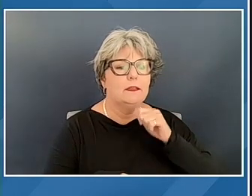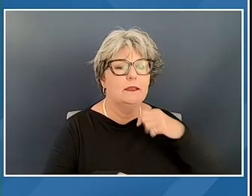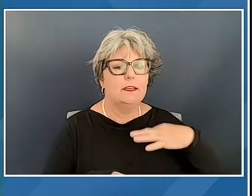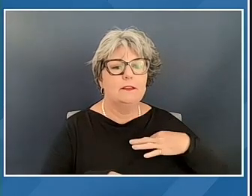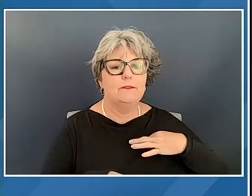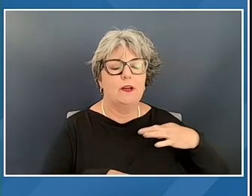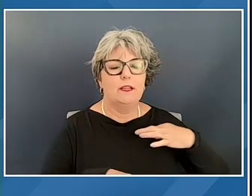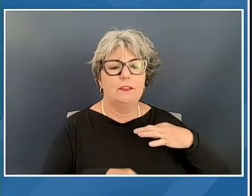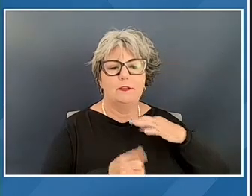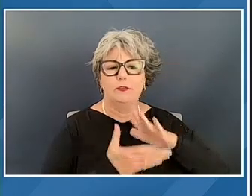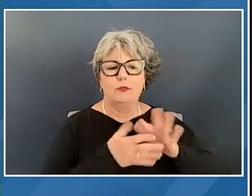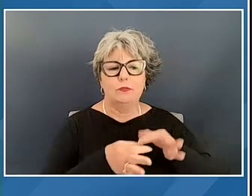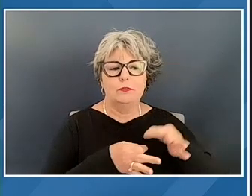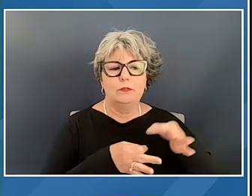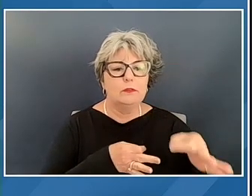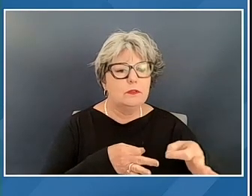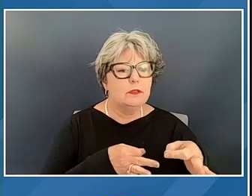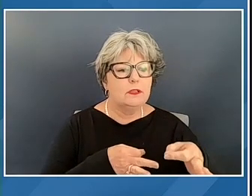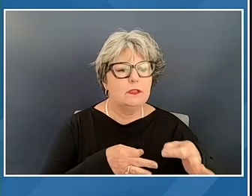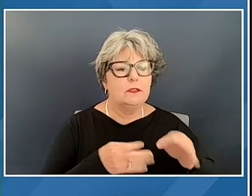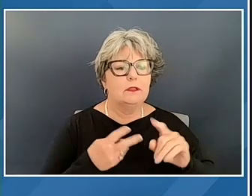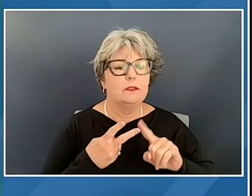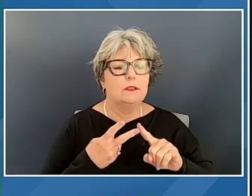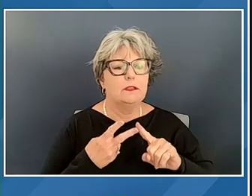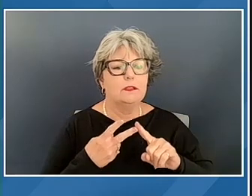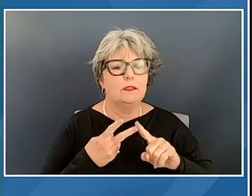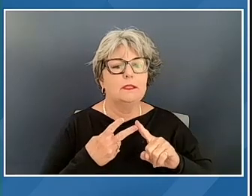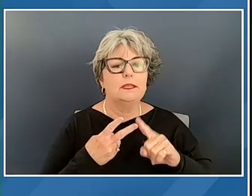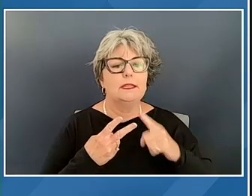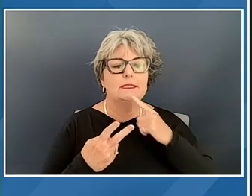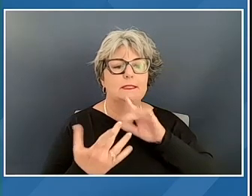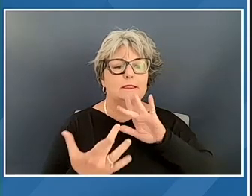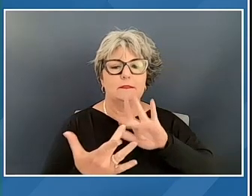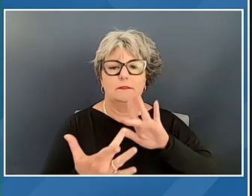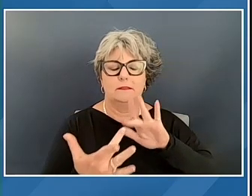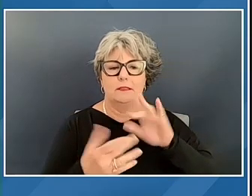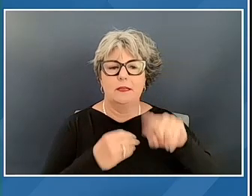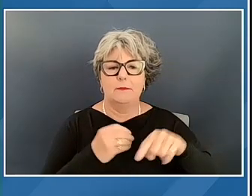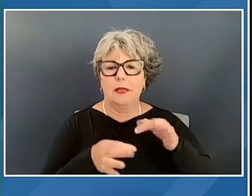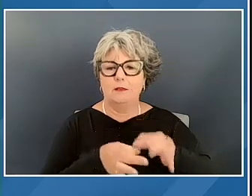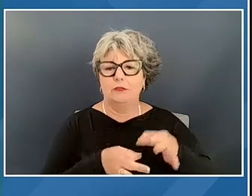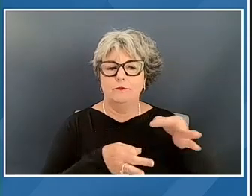My MPN states that I would be contacted about the deferment and I was not.